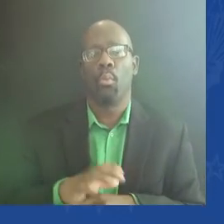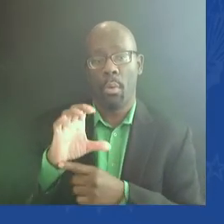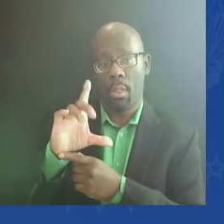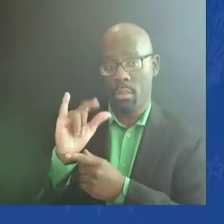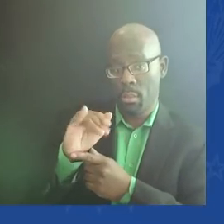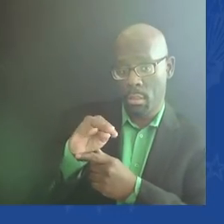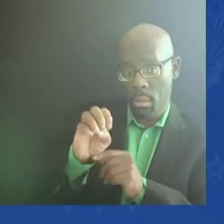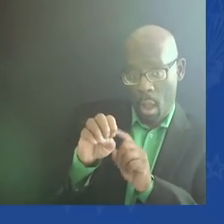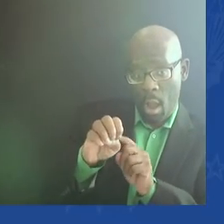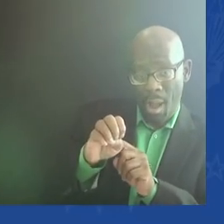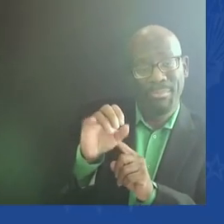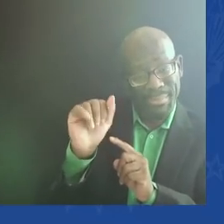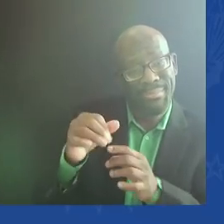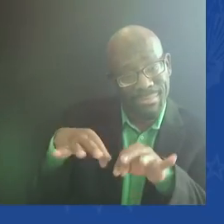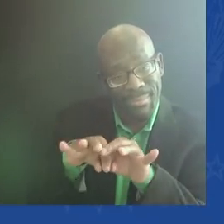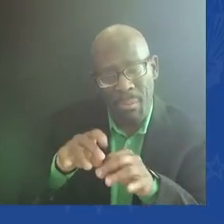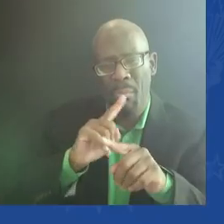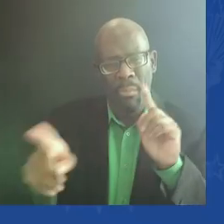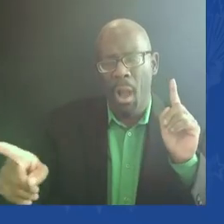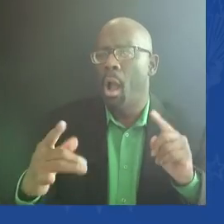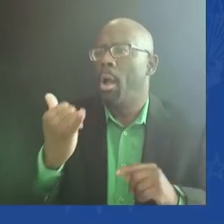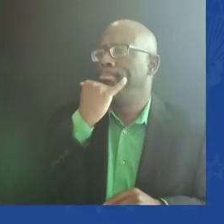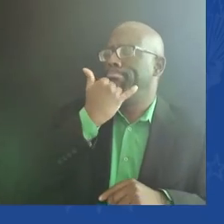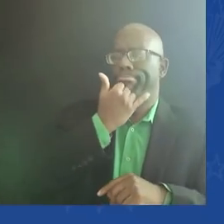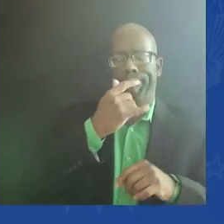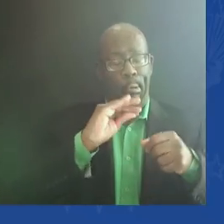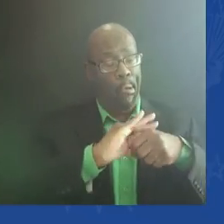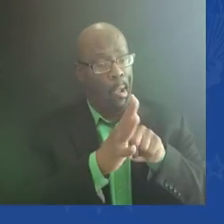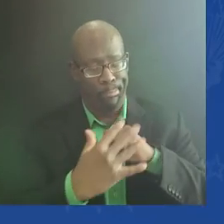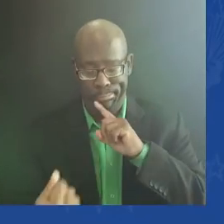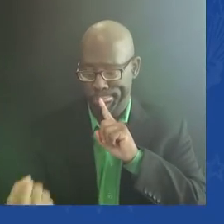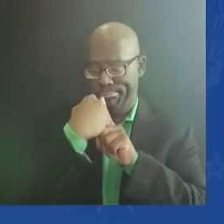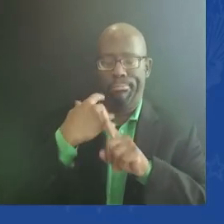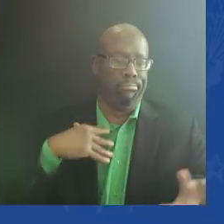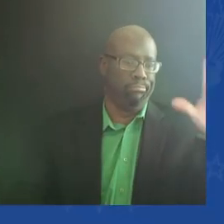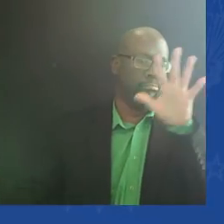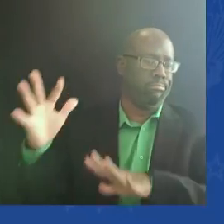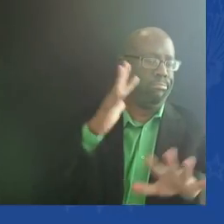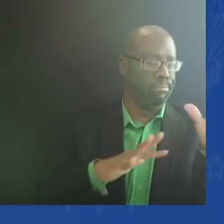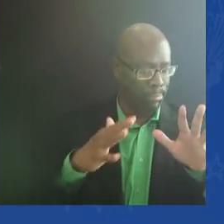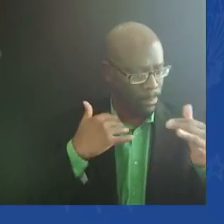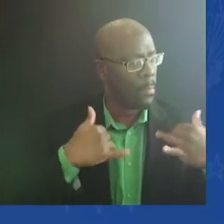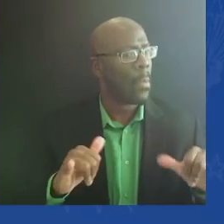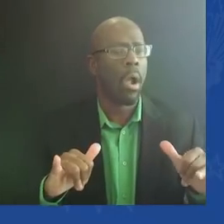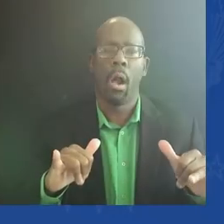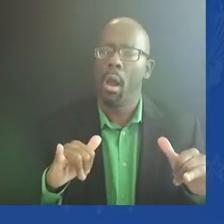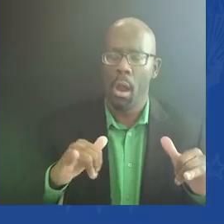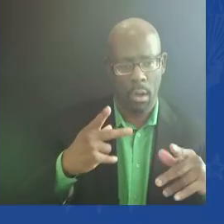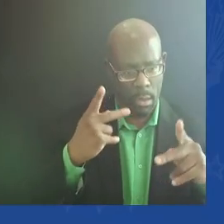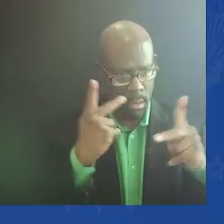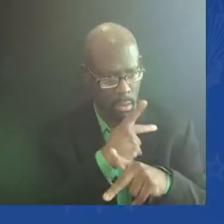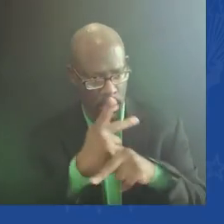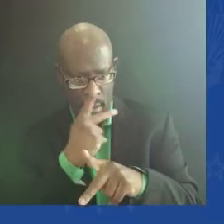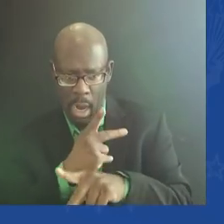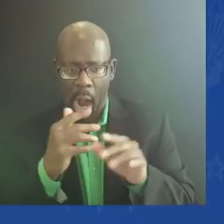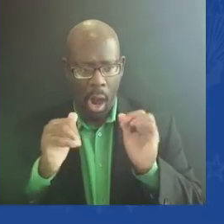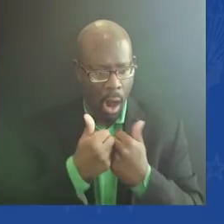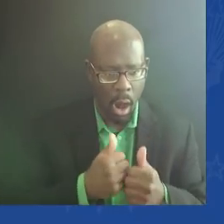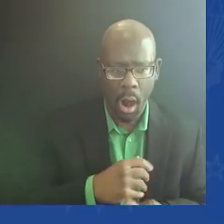And we'll see what happens. But I'm not running because of the polls. Next question was from Jeff Mason -- for Jeff Mason of Reuters.